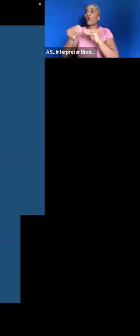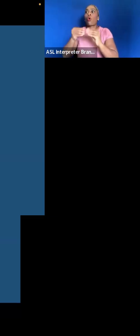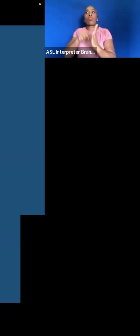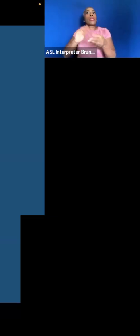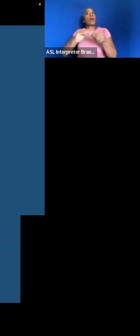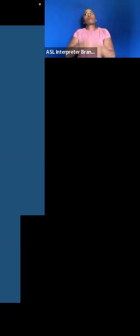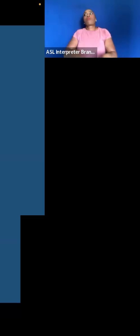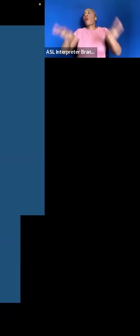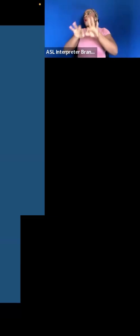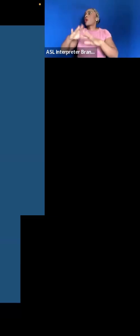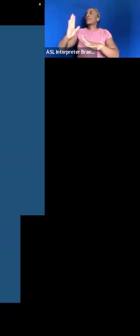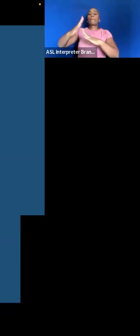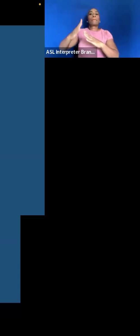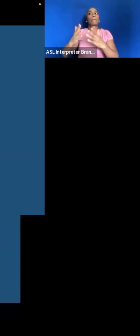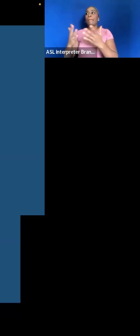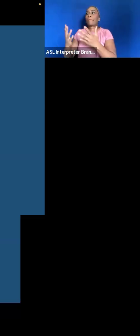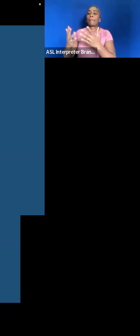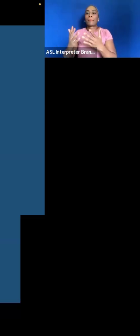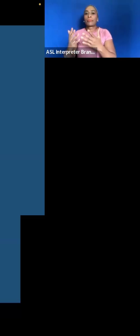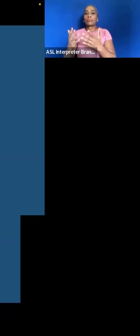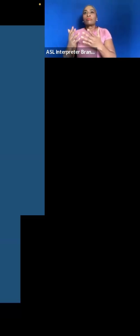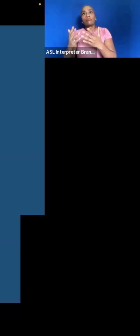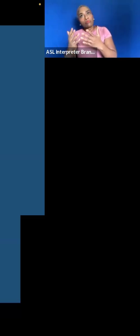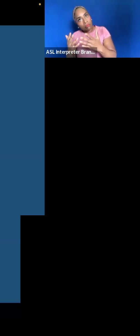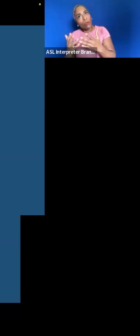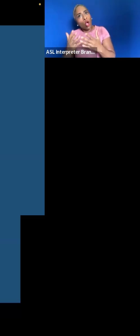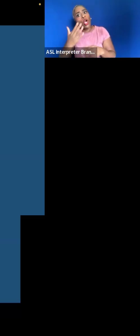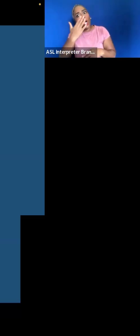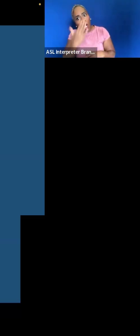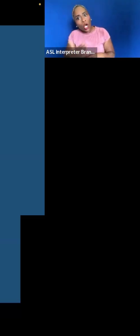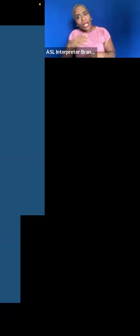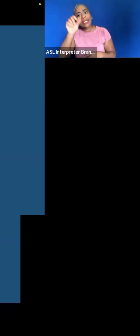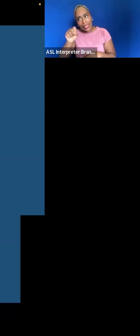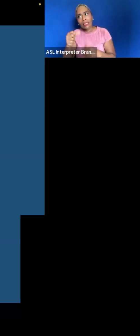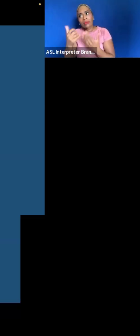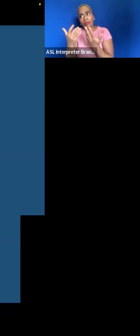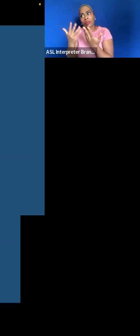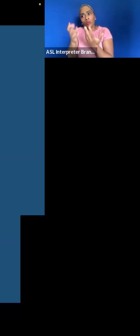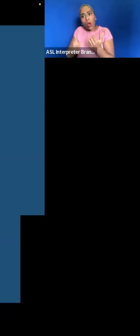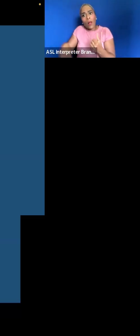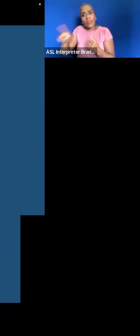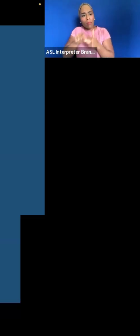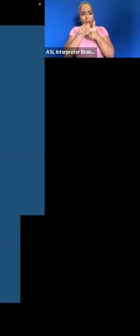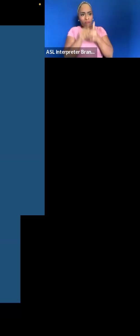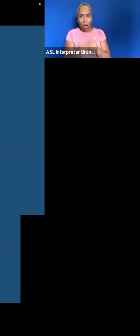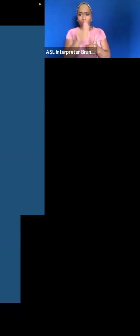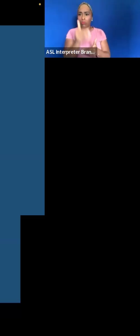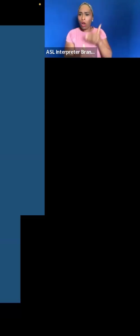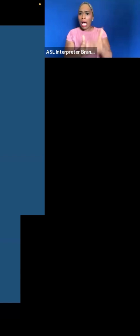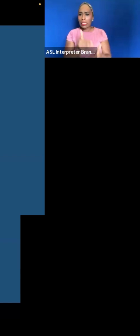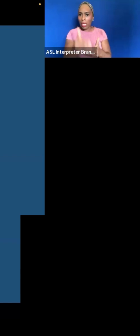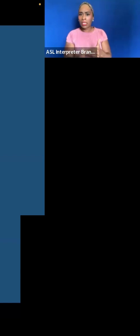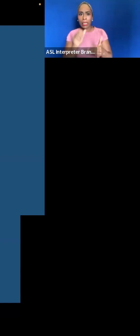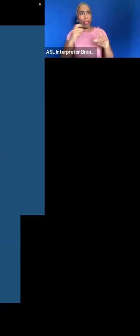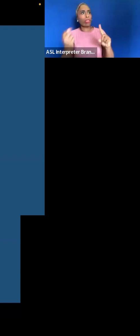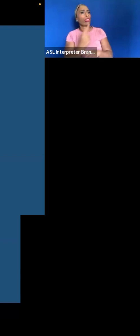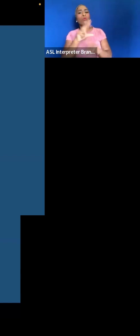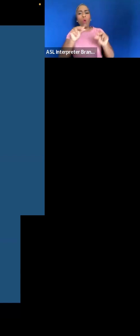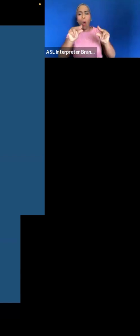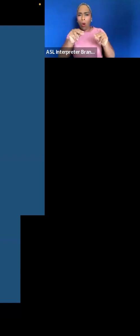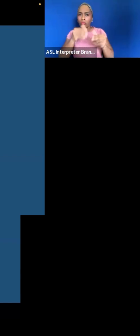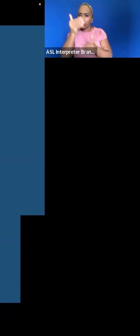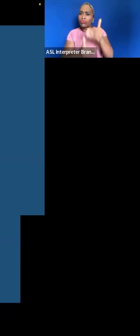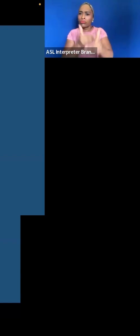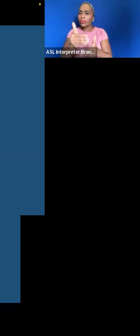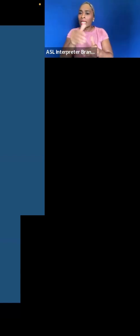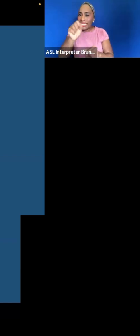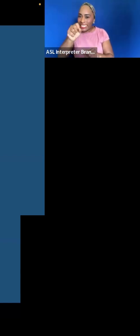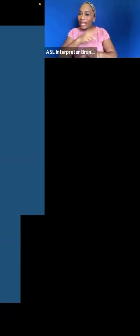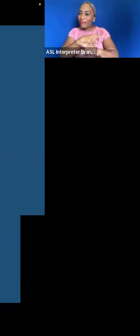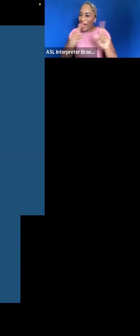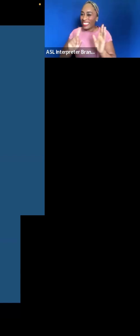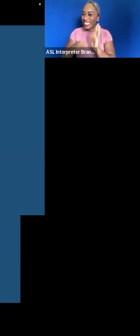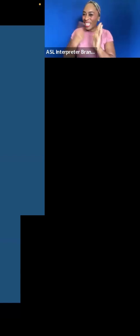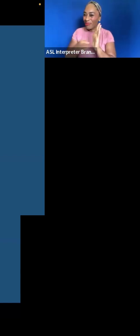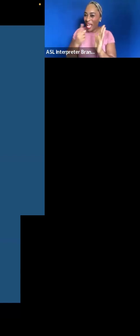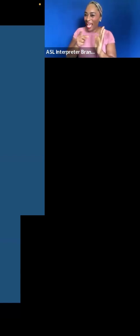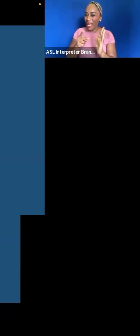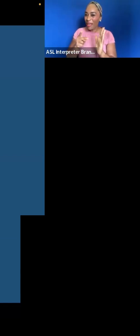And while that's good and helpful and we want them to follow standardized procedures, that also has a message of you can't veer off from anything.